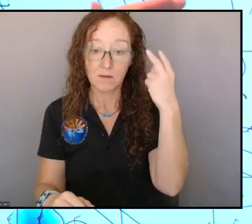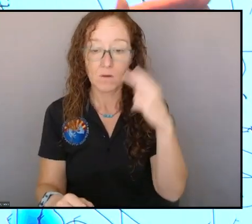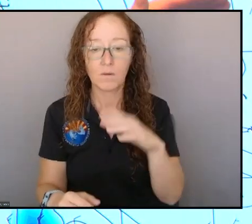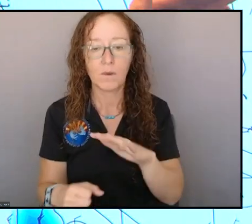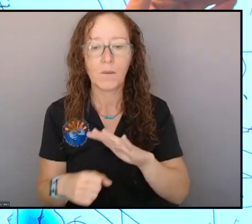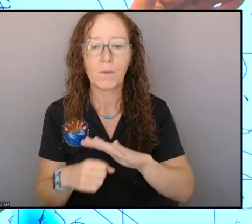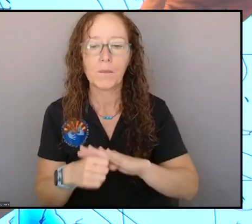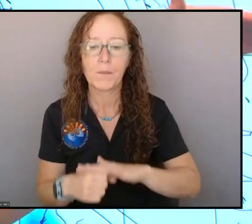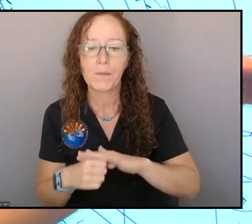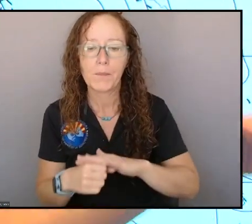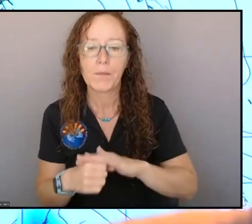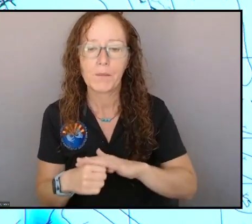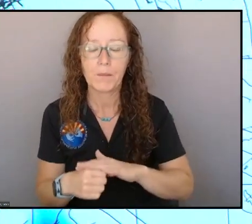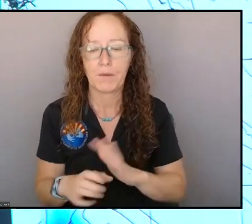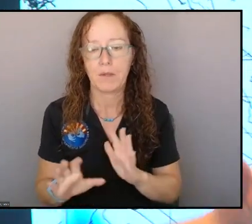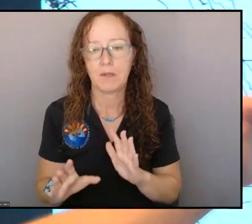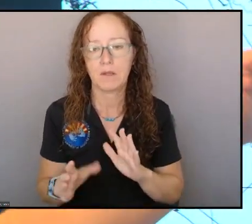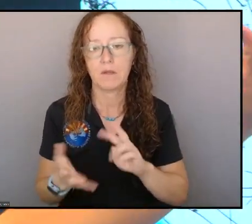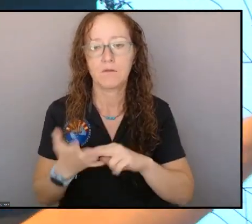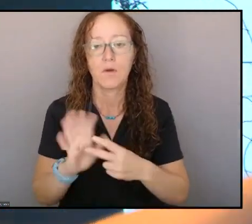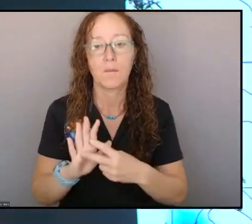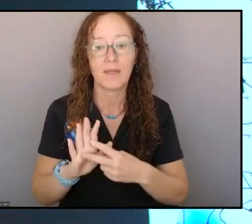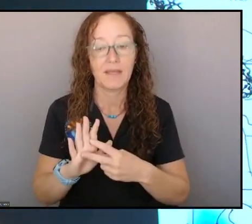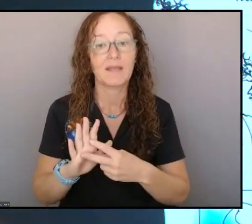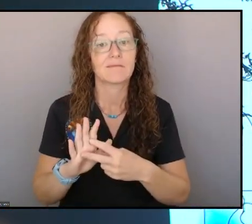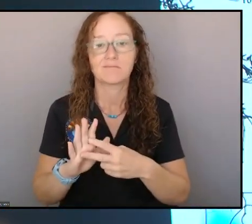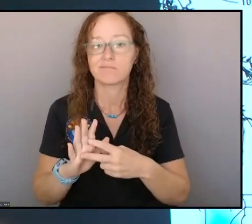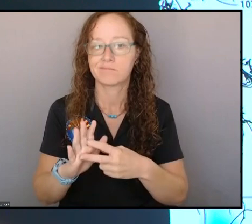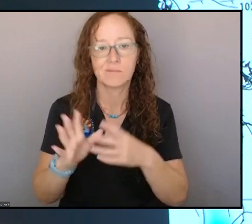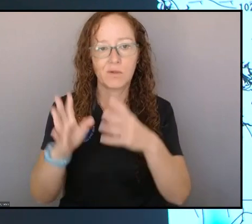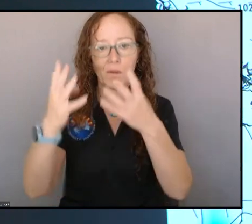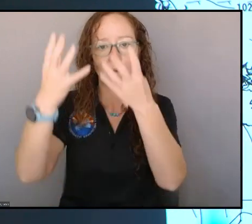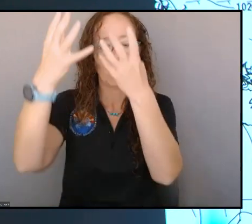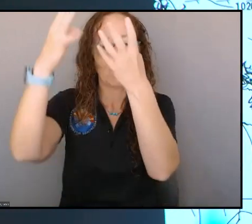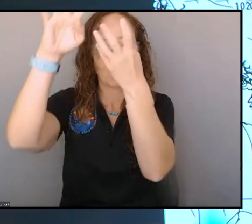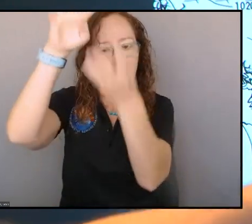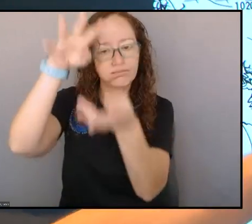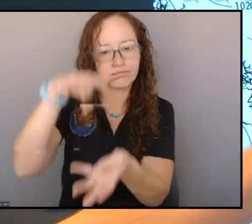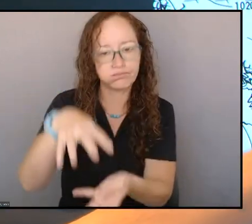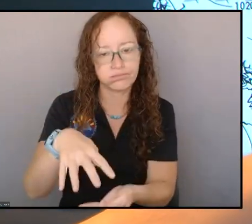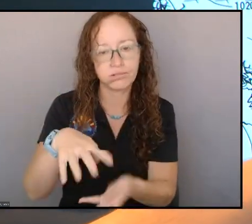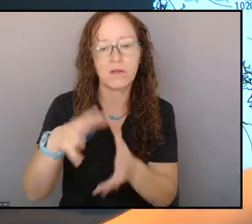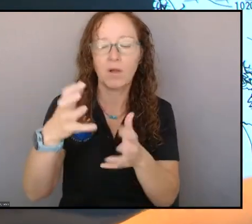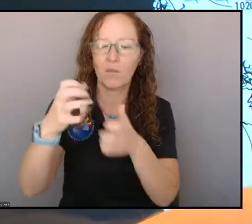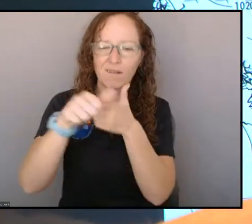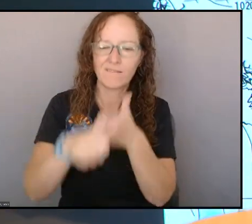from high to low pressure, which is the natural direction that it wants to go. You'll notice kind of the direction of the